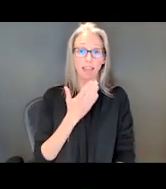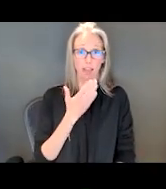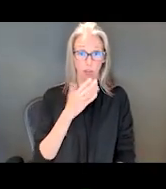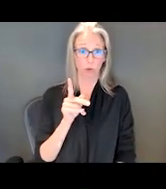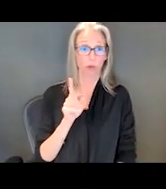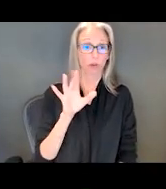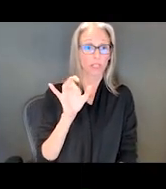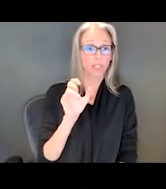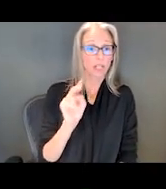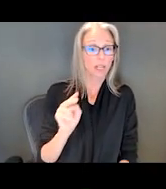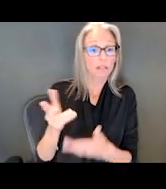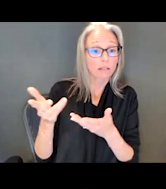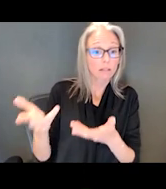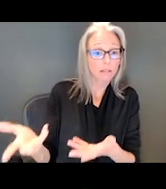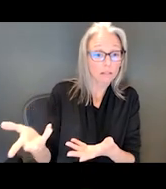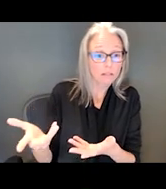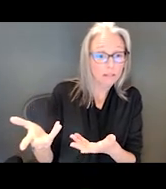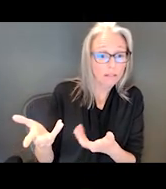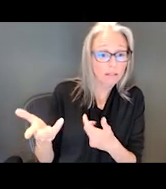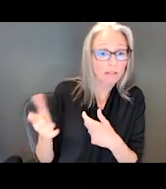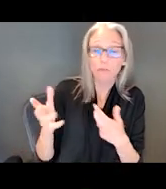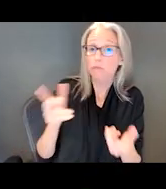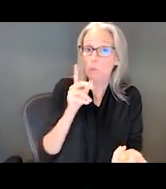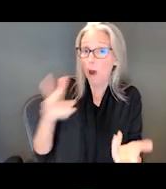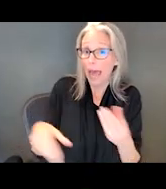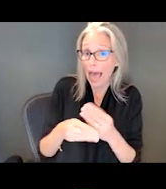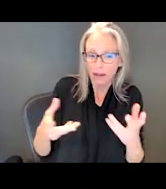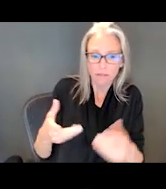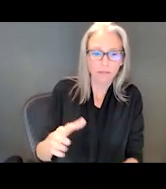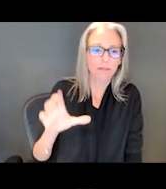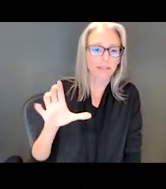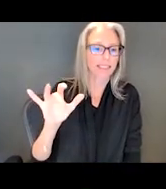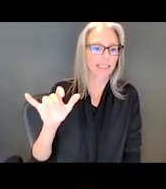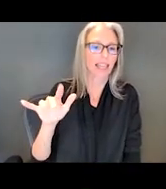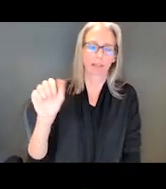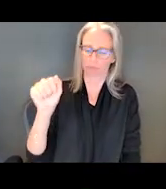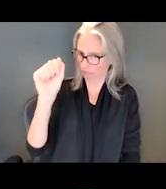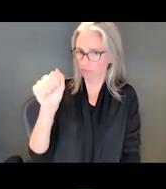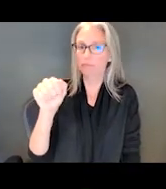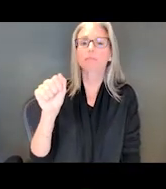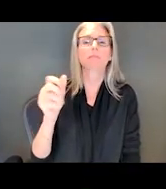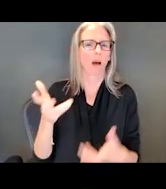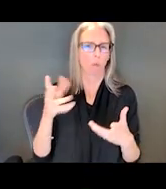far about this, which is that to me, a lot of what I heard over the last 3 days is Oh,